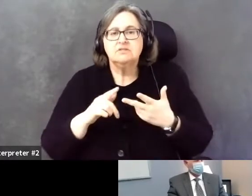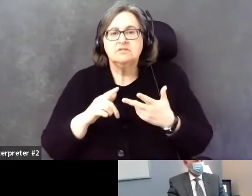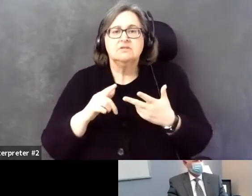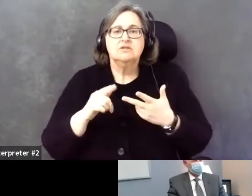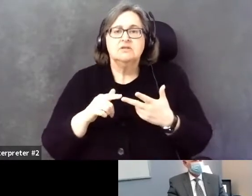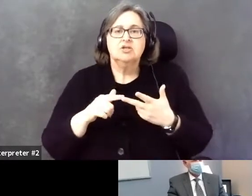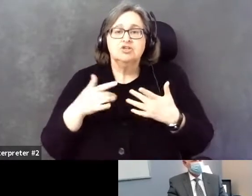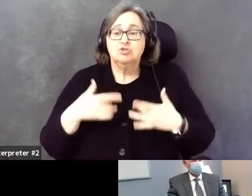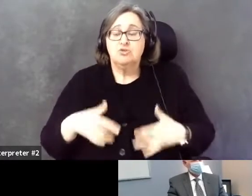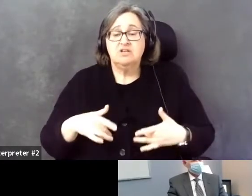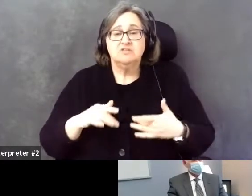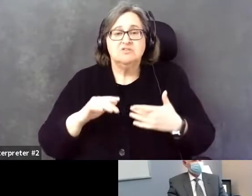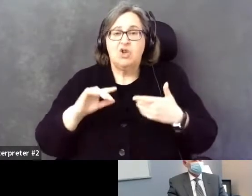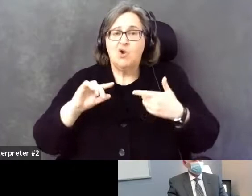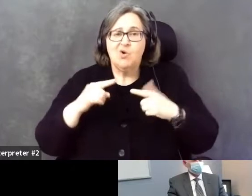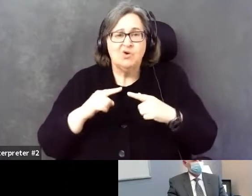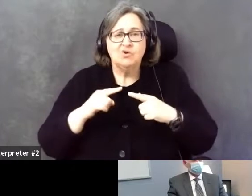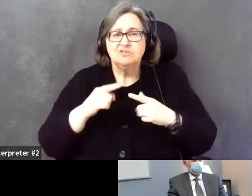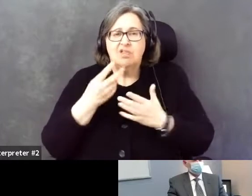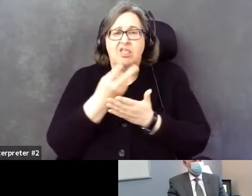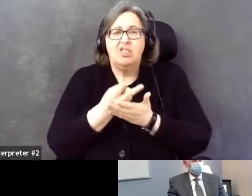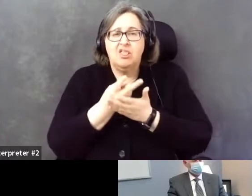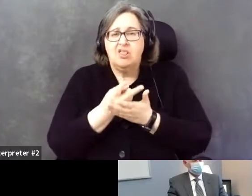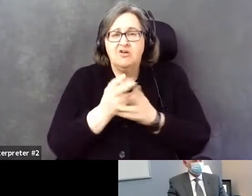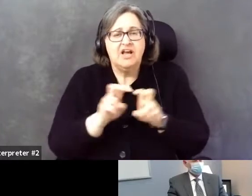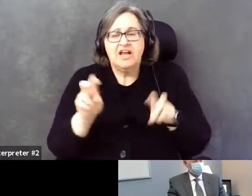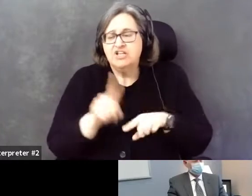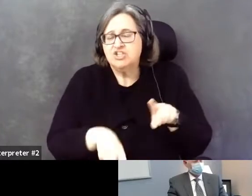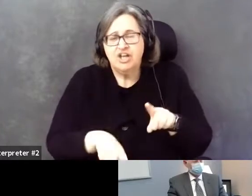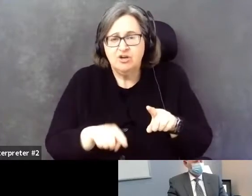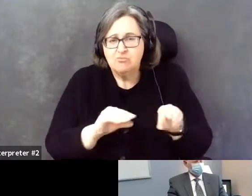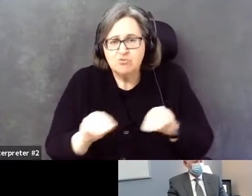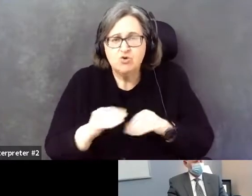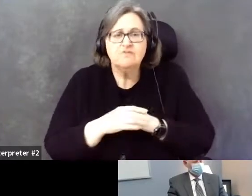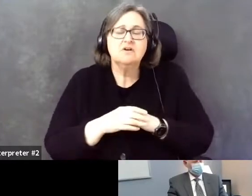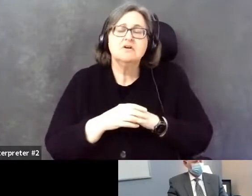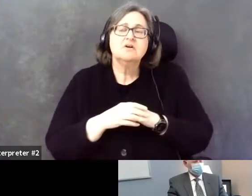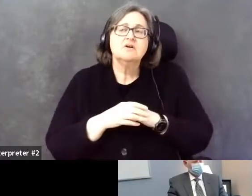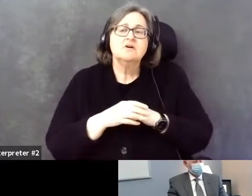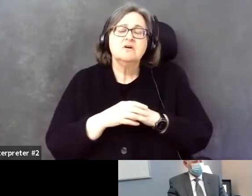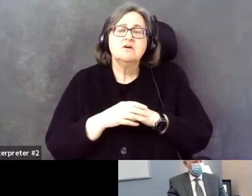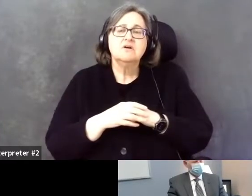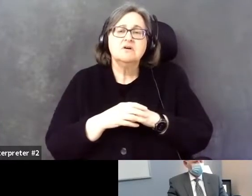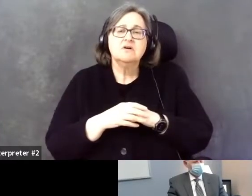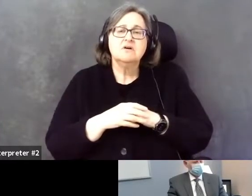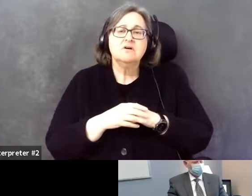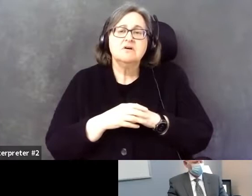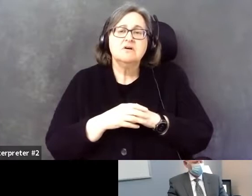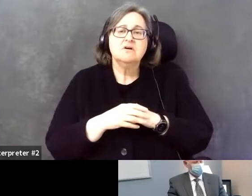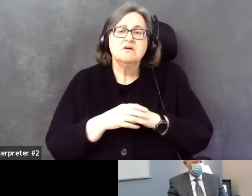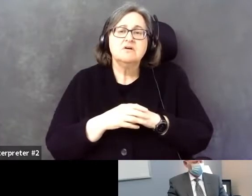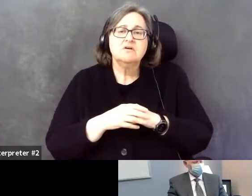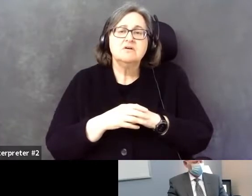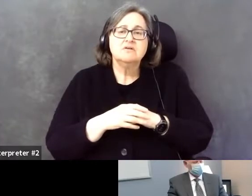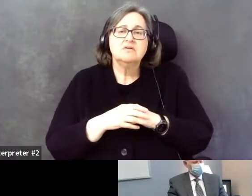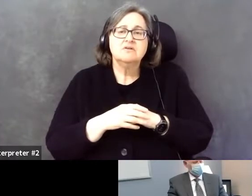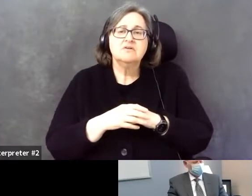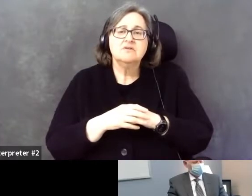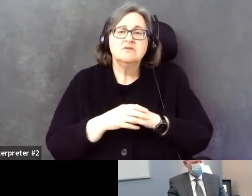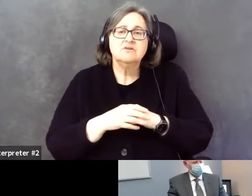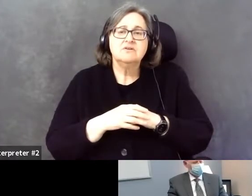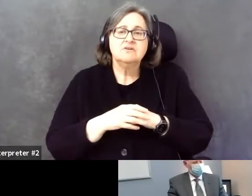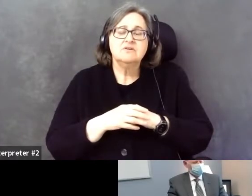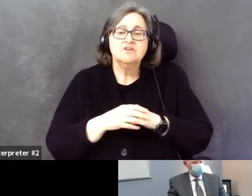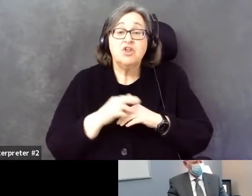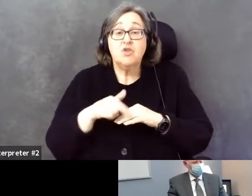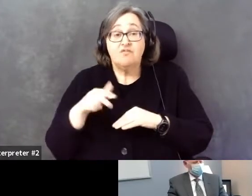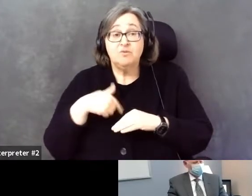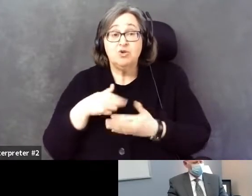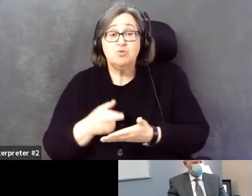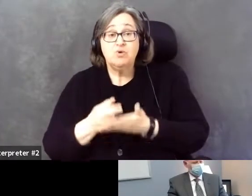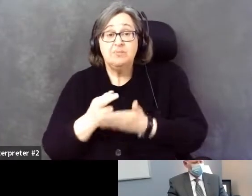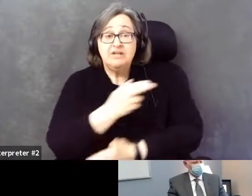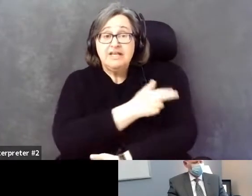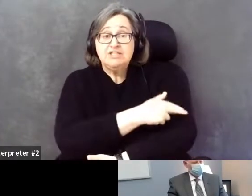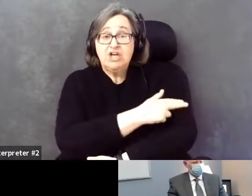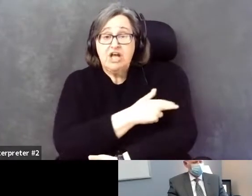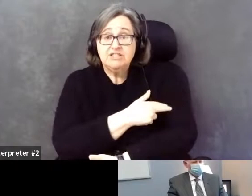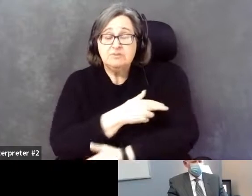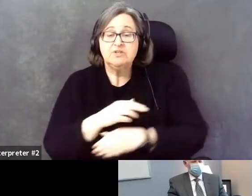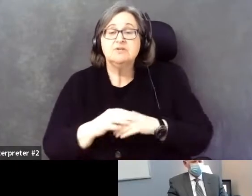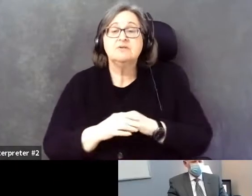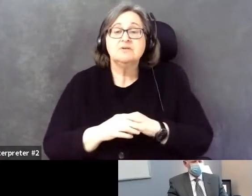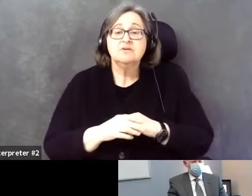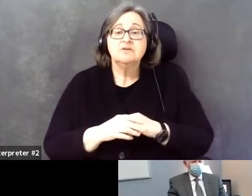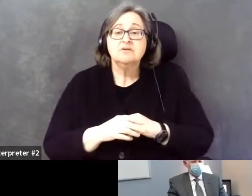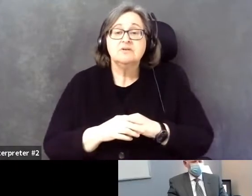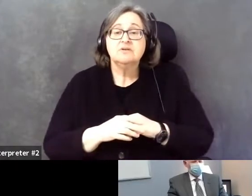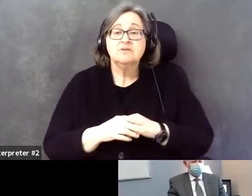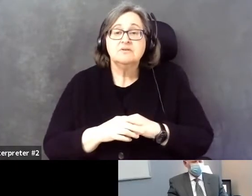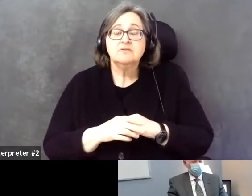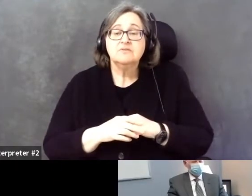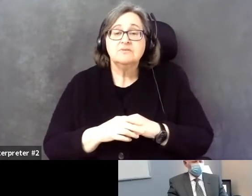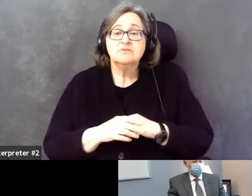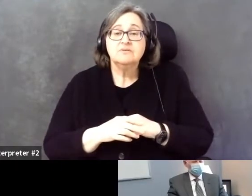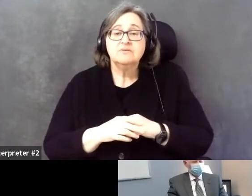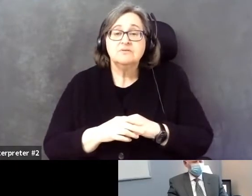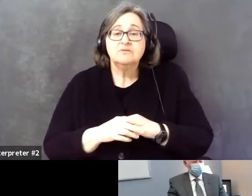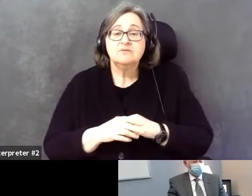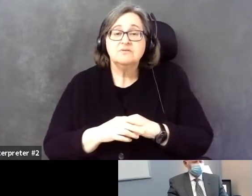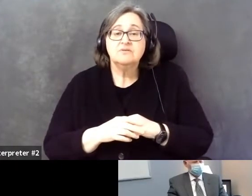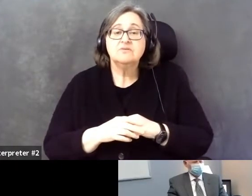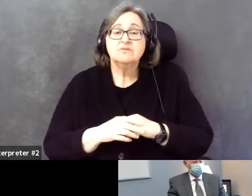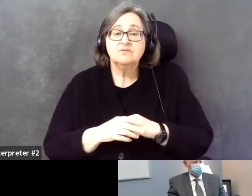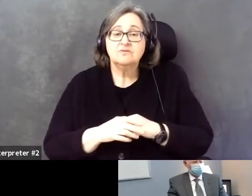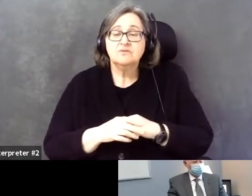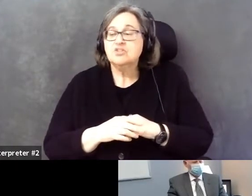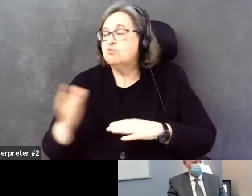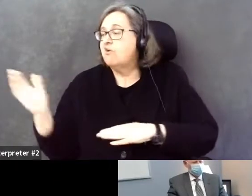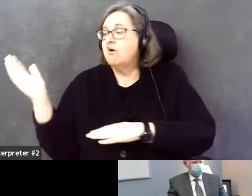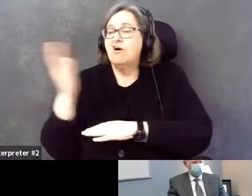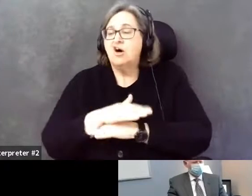being hurt so bad and laying on my couch where I can't move, and I took a full day of examinations